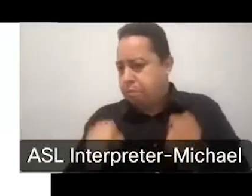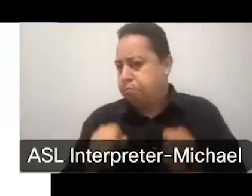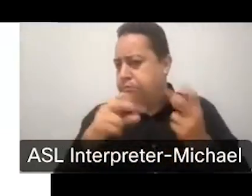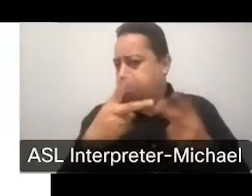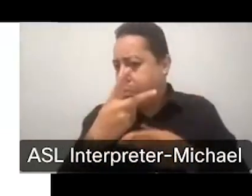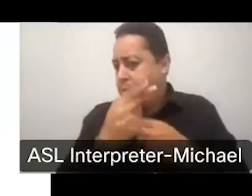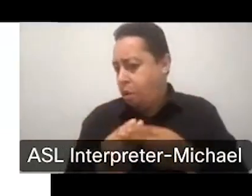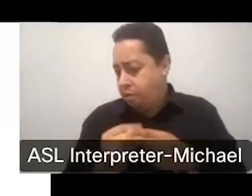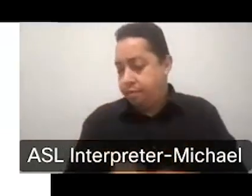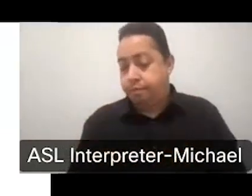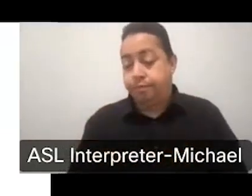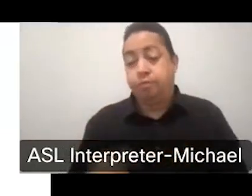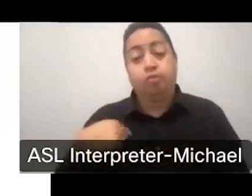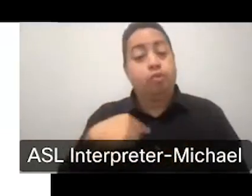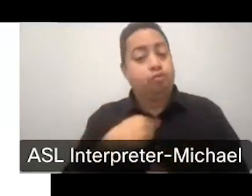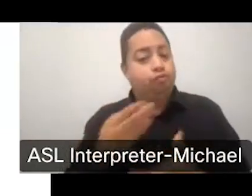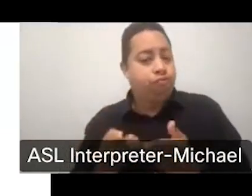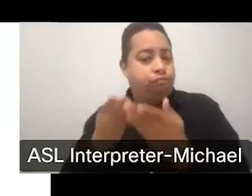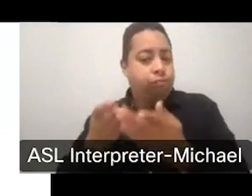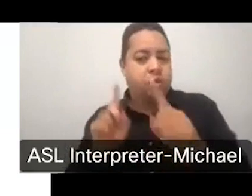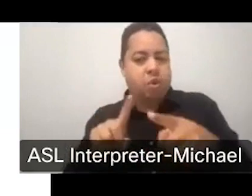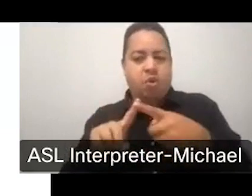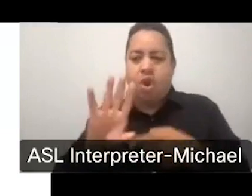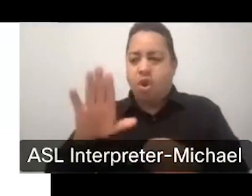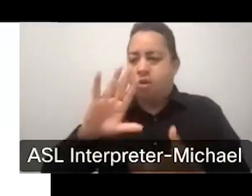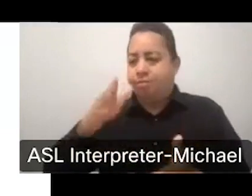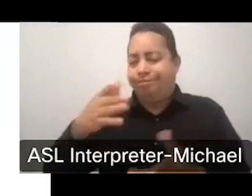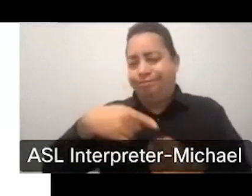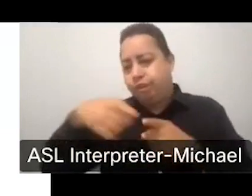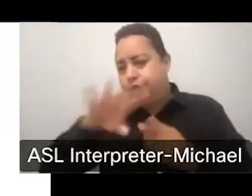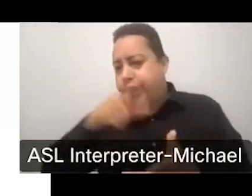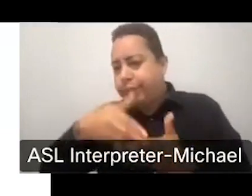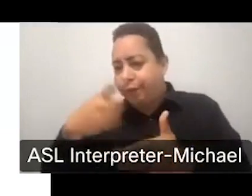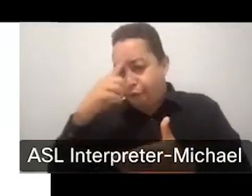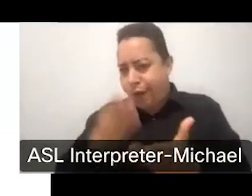We recommend visiting your career center for advice on your resume before submitting it